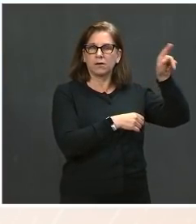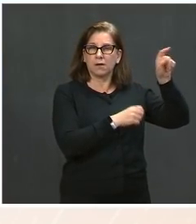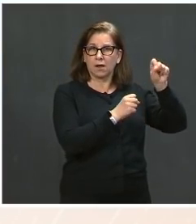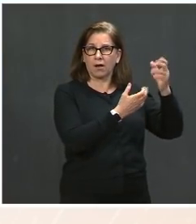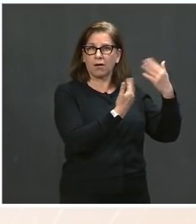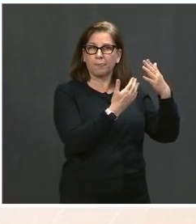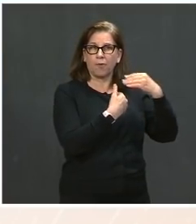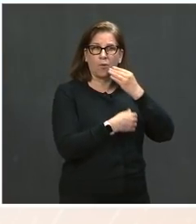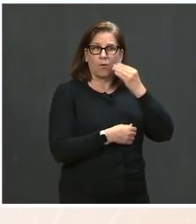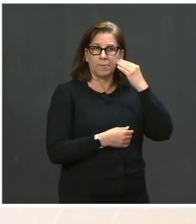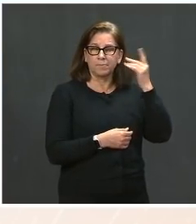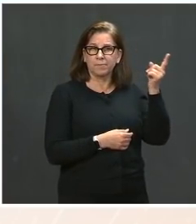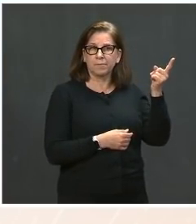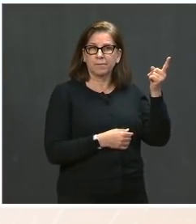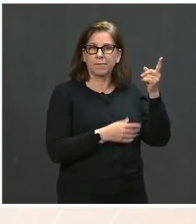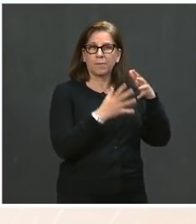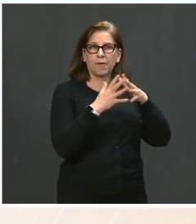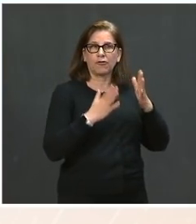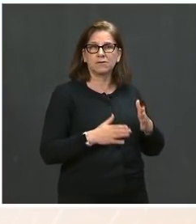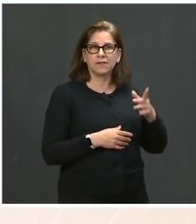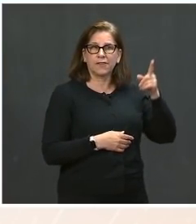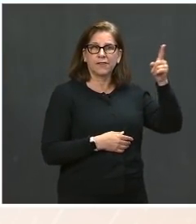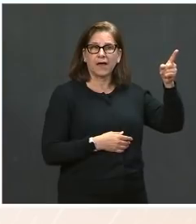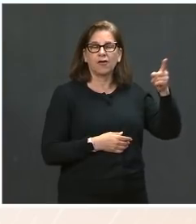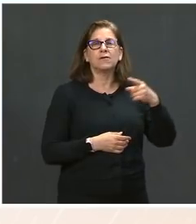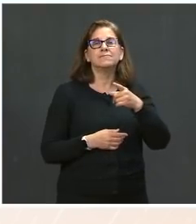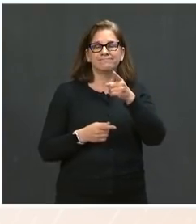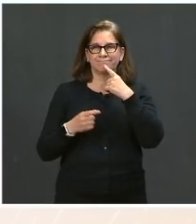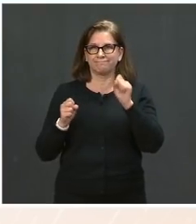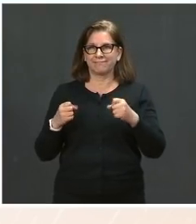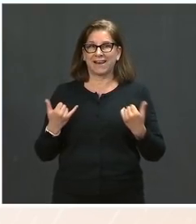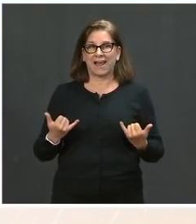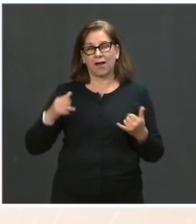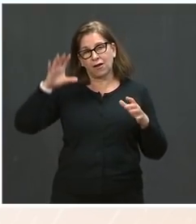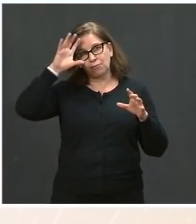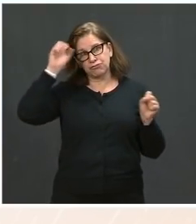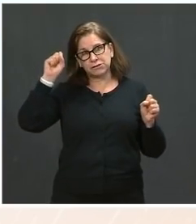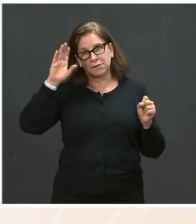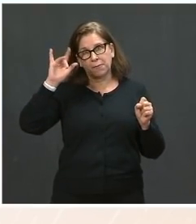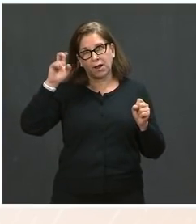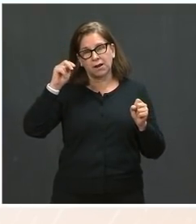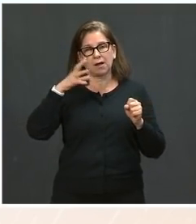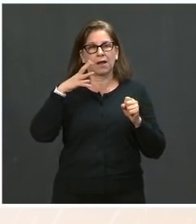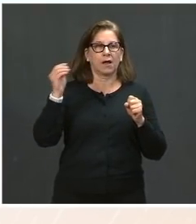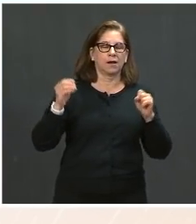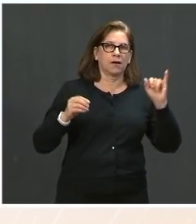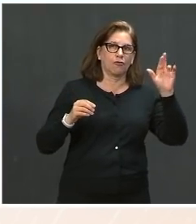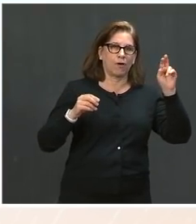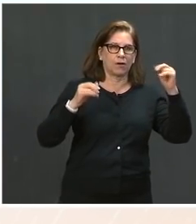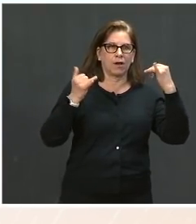when they conclude the meetings, likely tomorrow. The Press: And beyond what Secretary Blinken -- I know he held a meeting with families